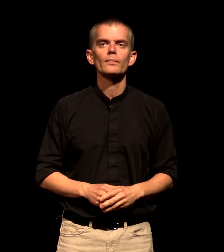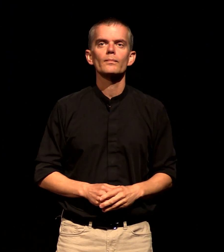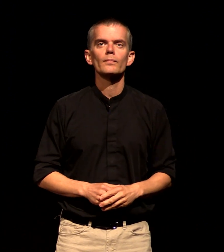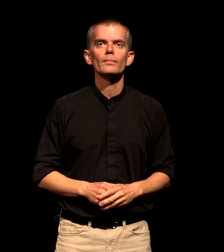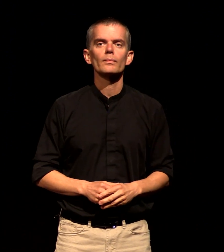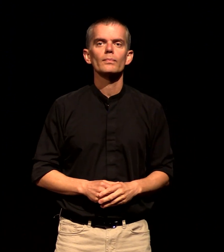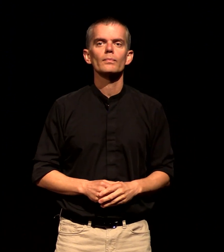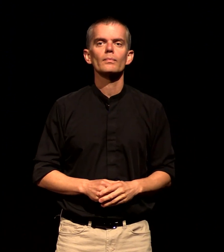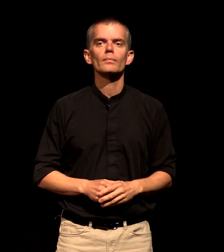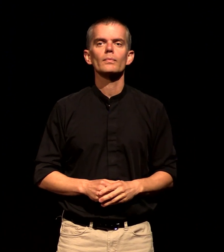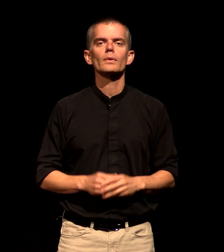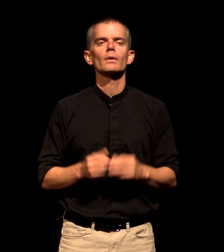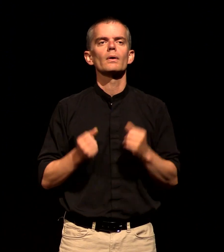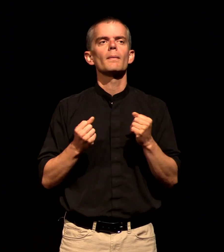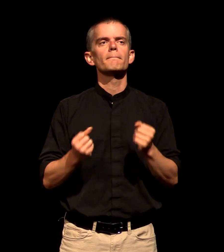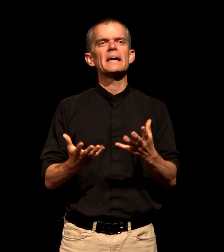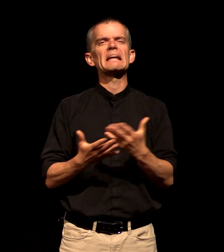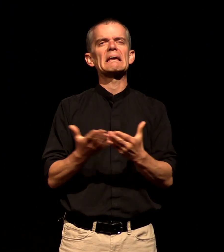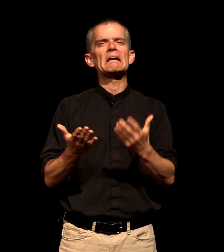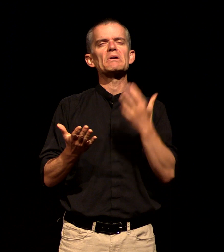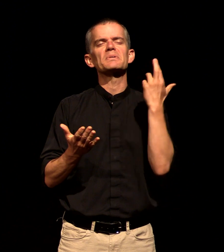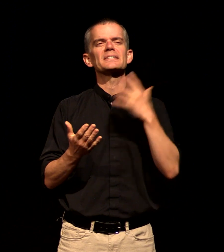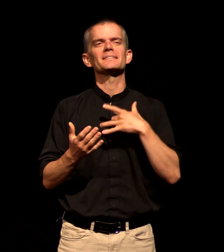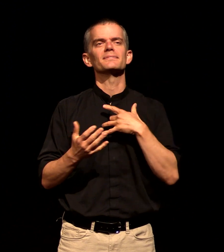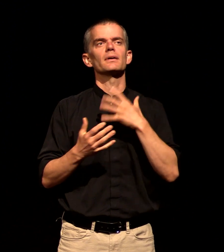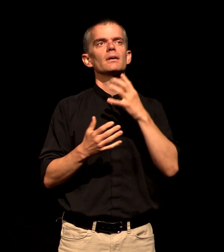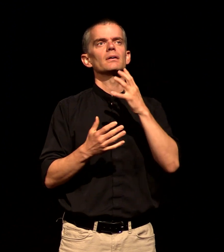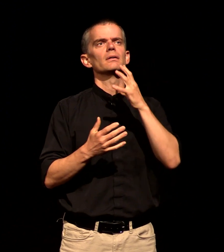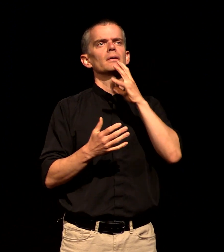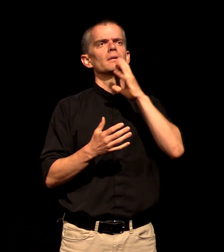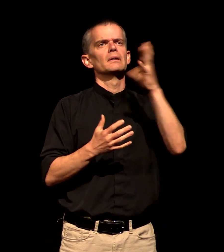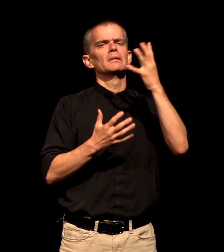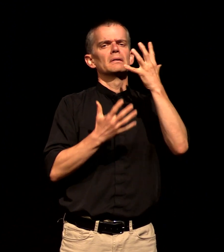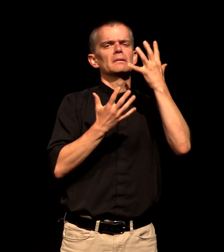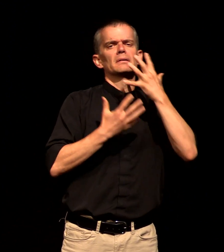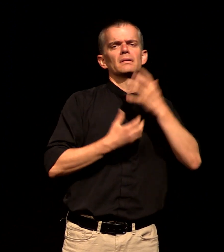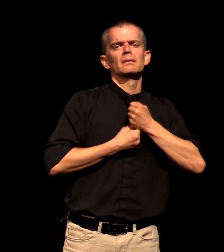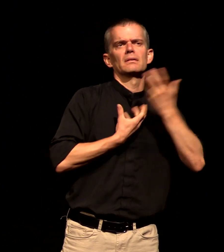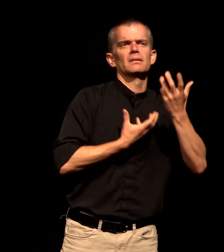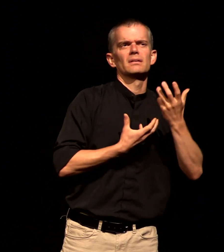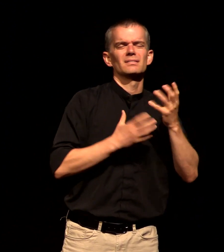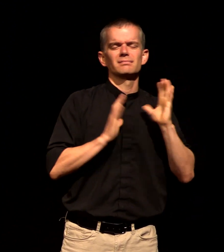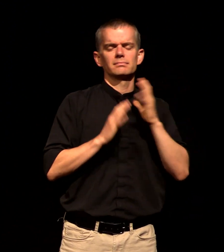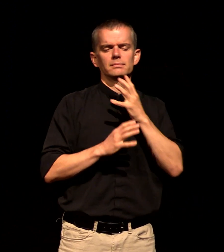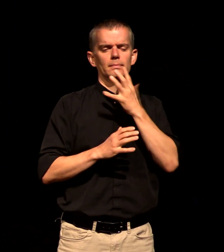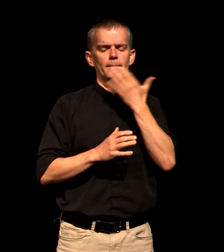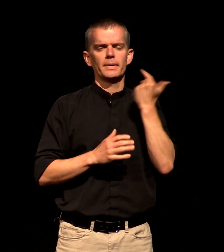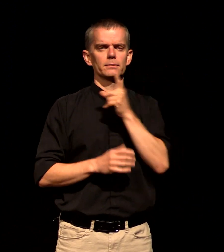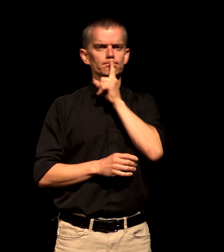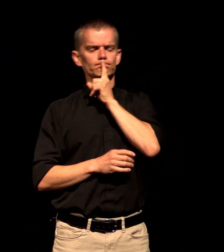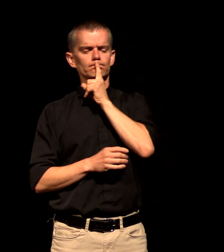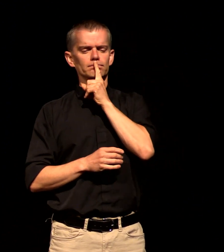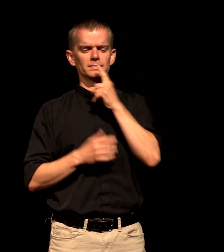the act of lament, including this sense of maybe I'm disrespecting God, or distrusting God. And if I were